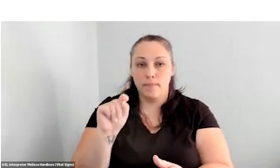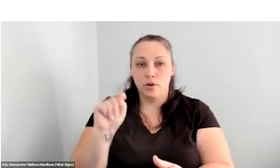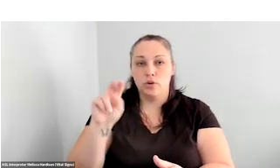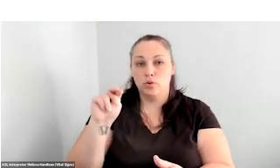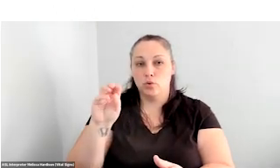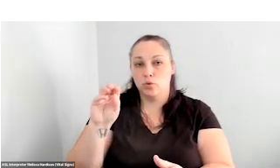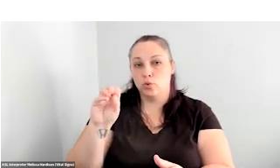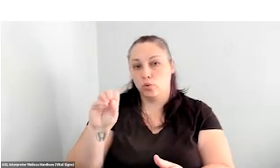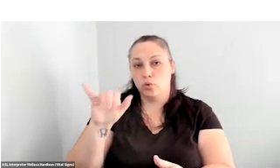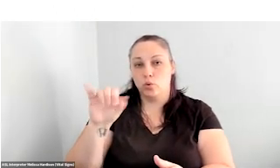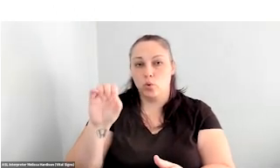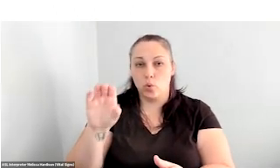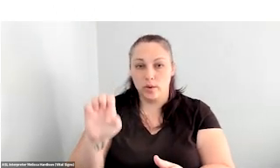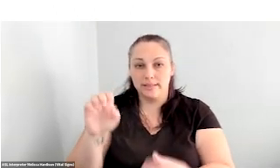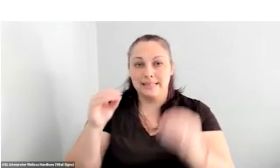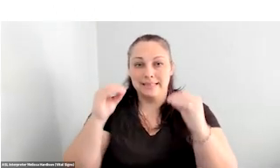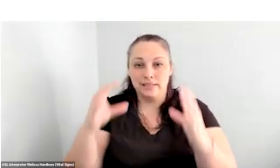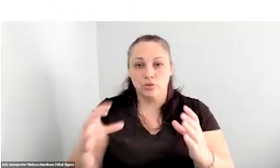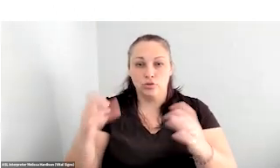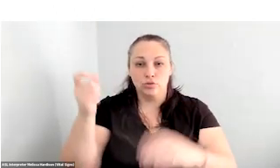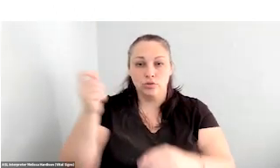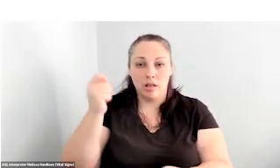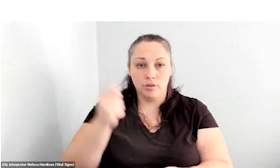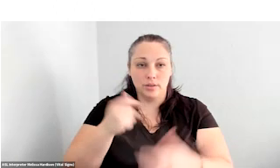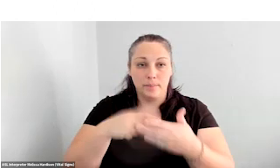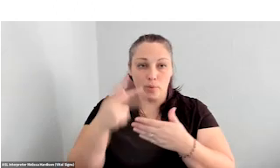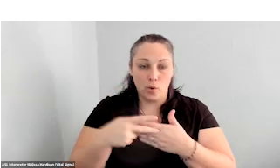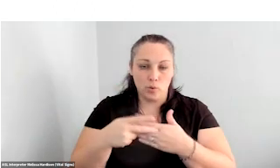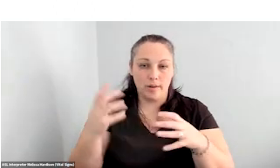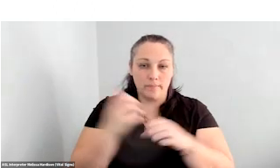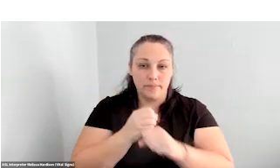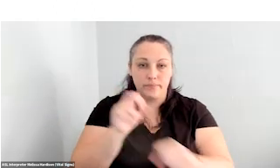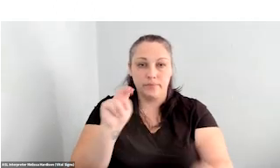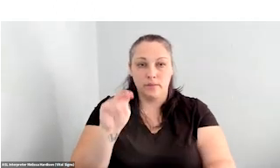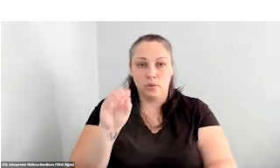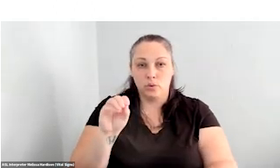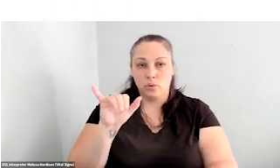recruits and prepares STEM undergraduates and professionals for teaching careers in STEM.